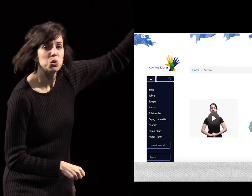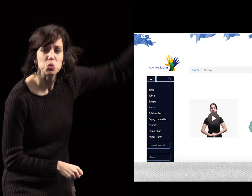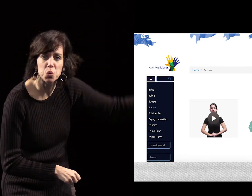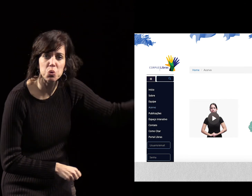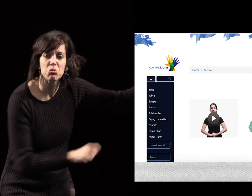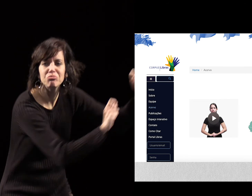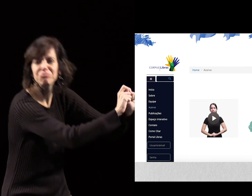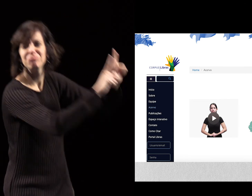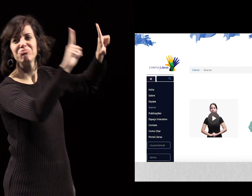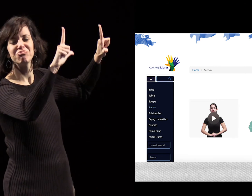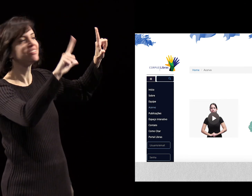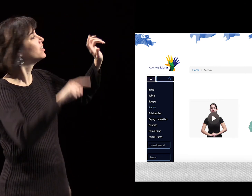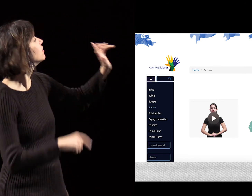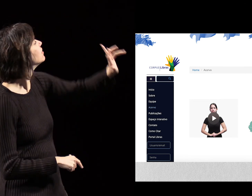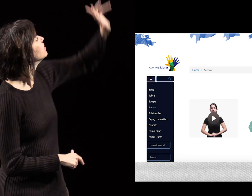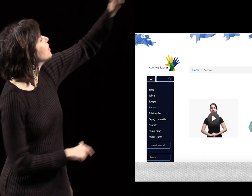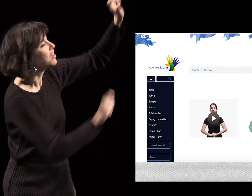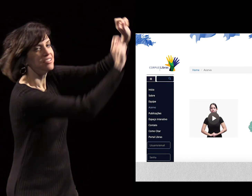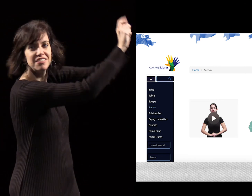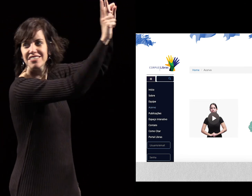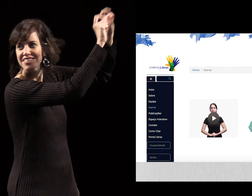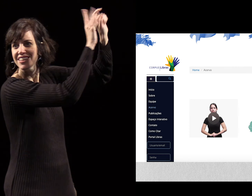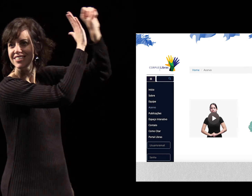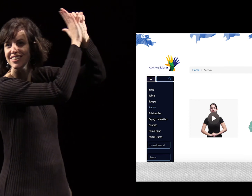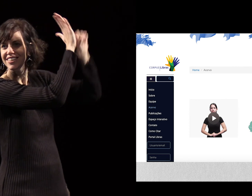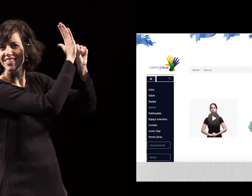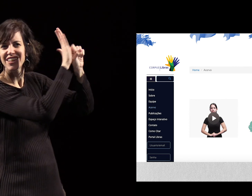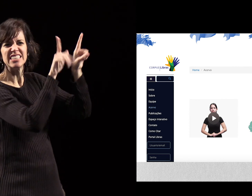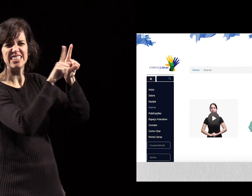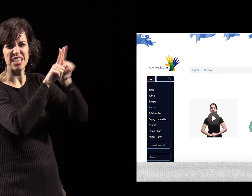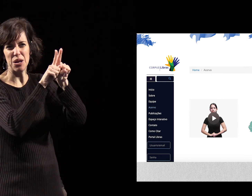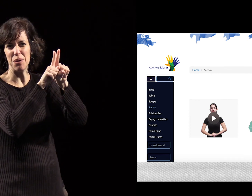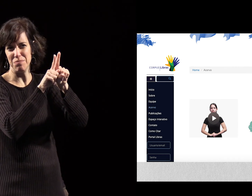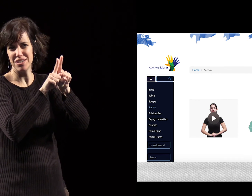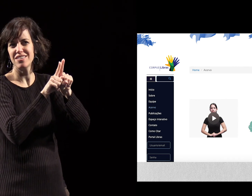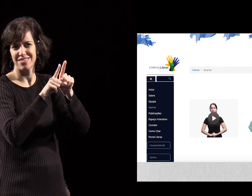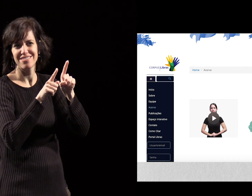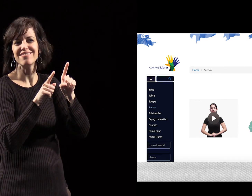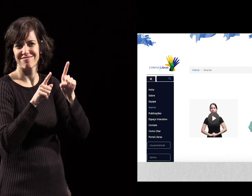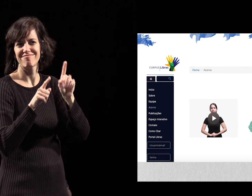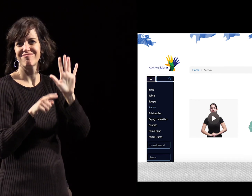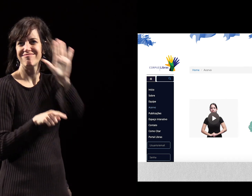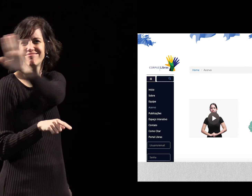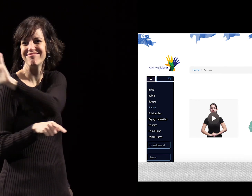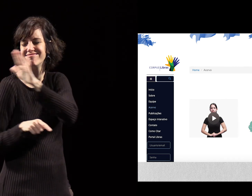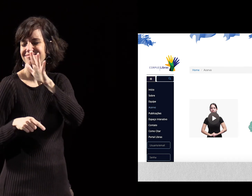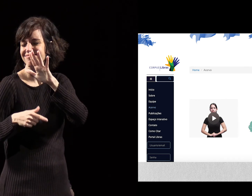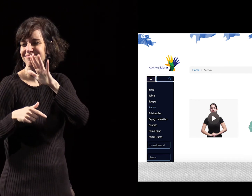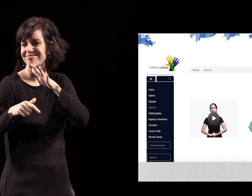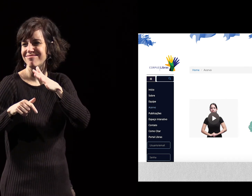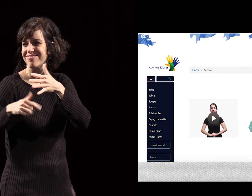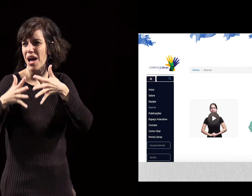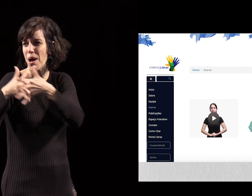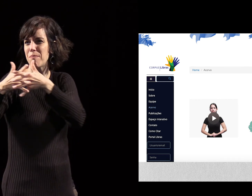and each state will pull up a video with the sign for that state. Just like the states of here in the United States,